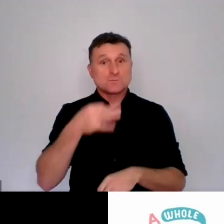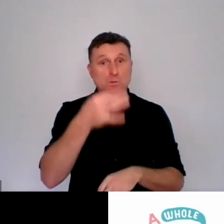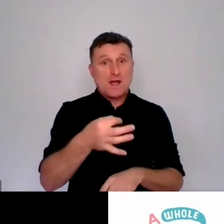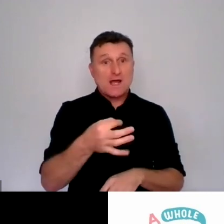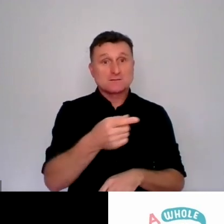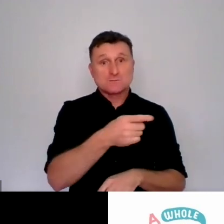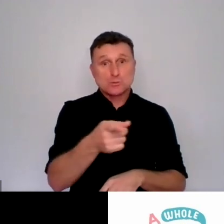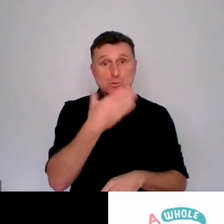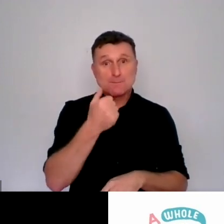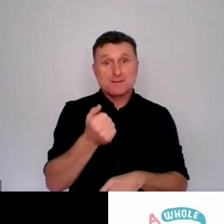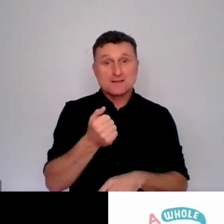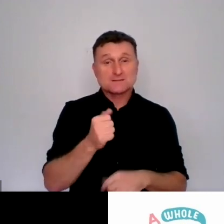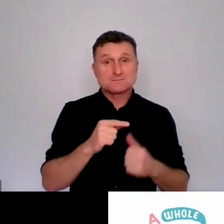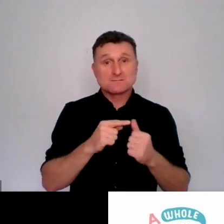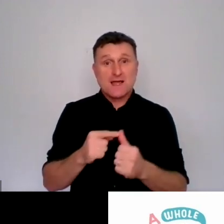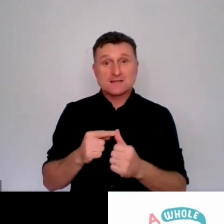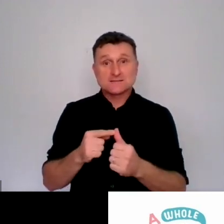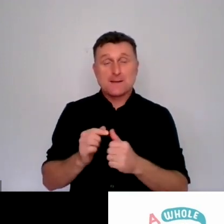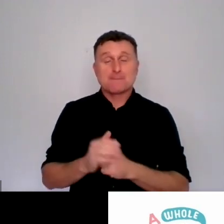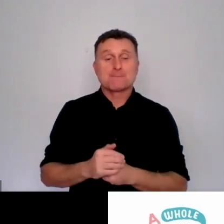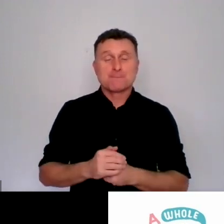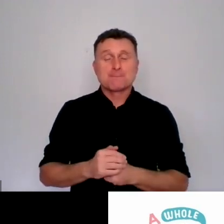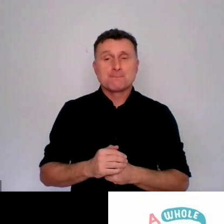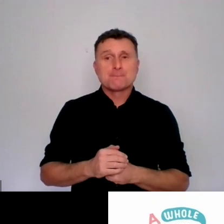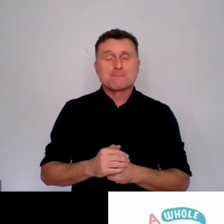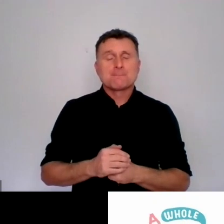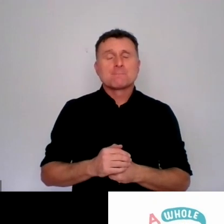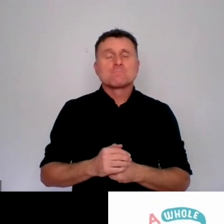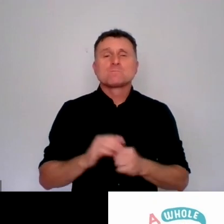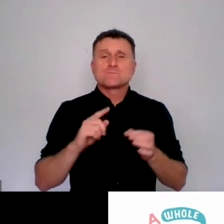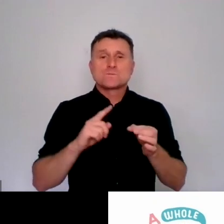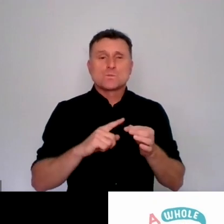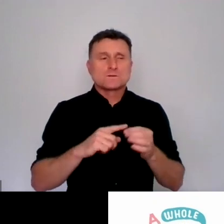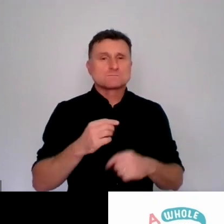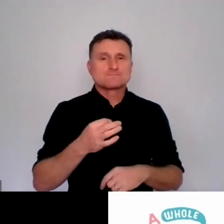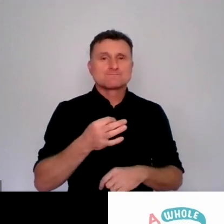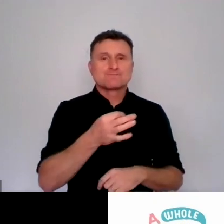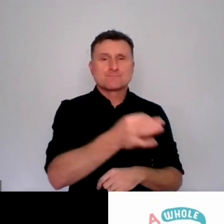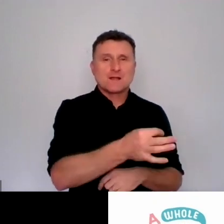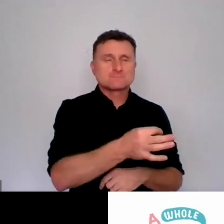The first one was how can we ensure the Accessibility for New Zealanders